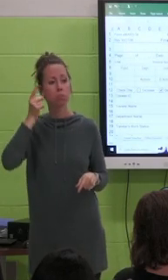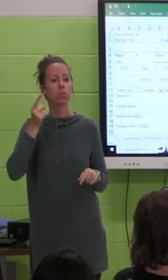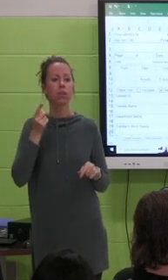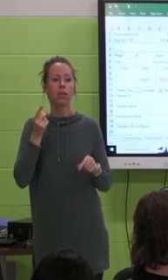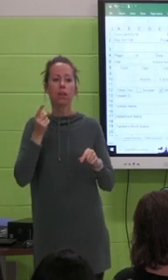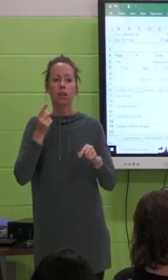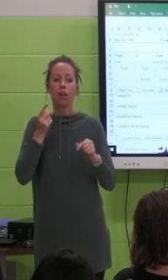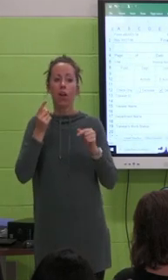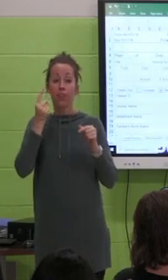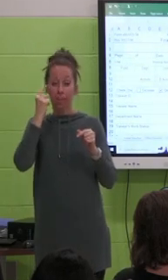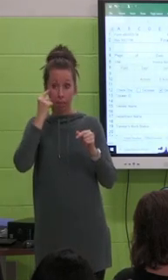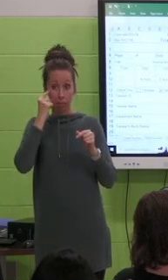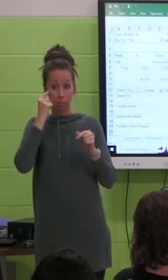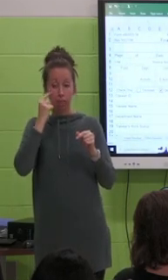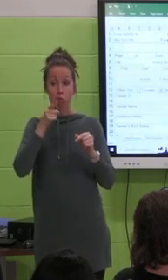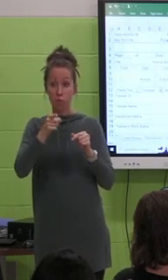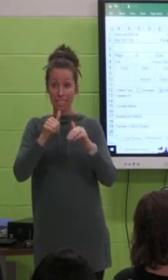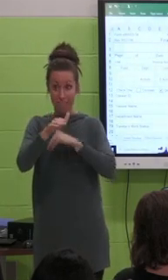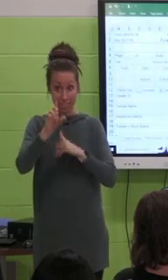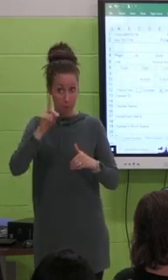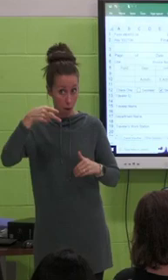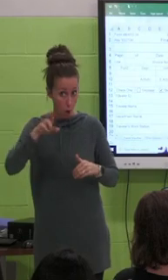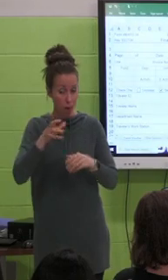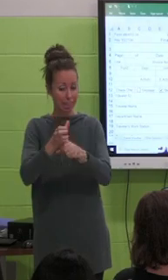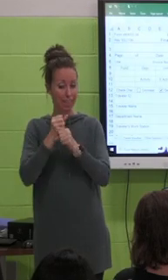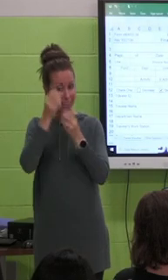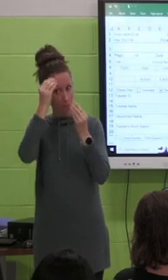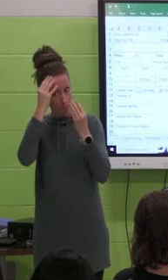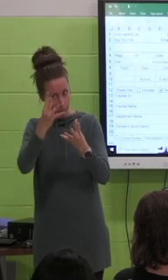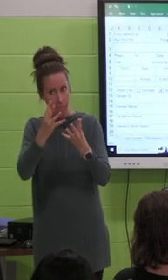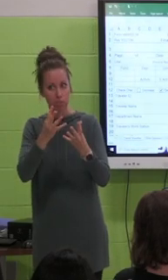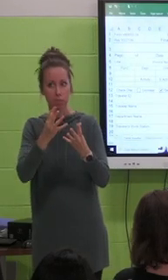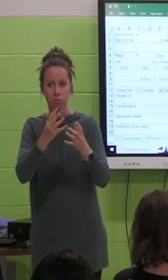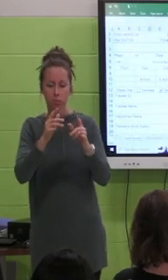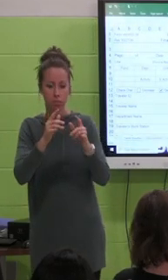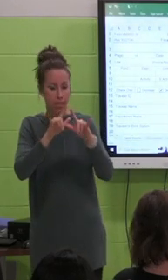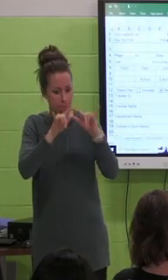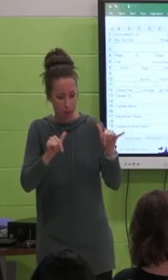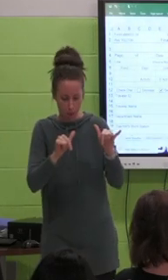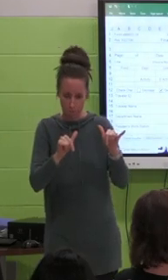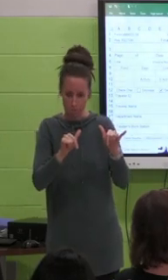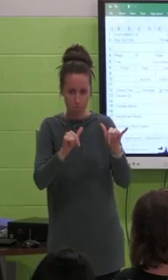submit the DPR let's get all of the information we need at one time so that when it's in that system